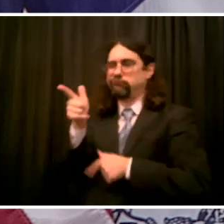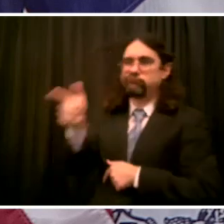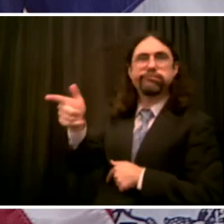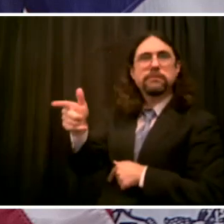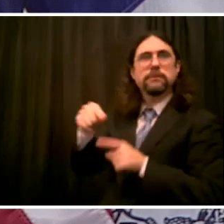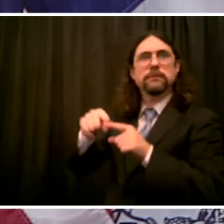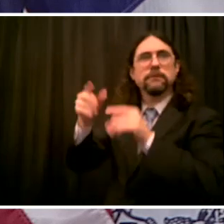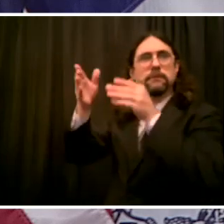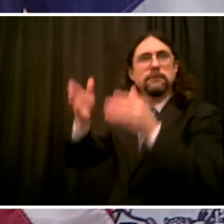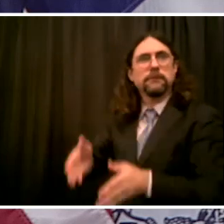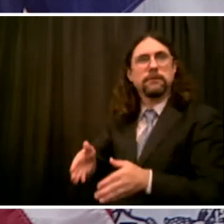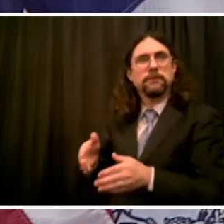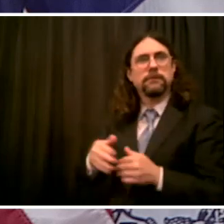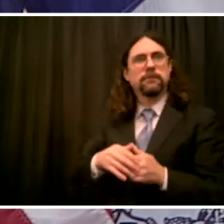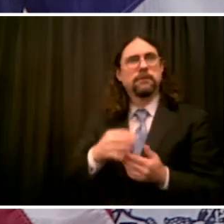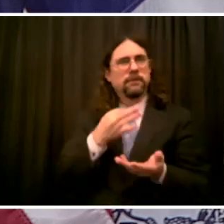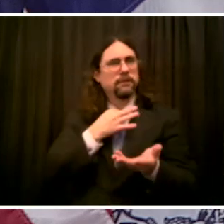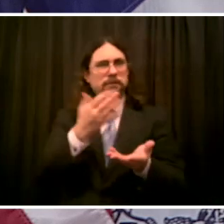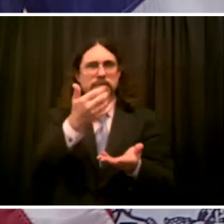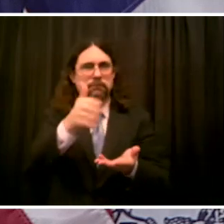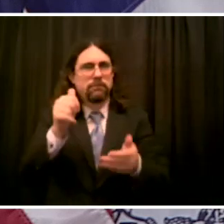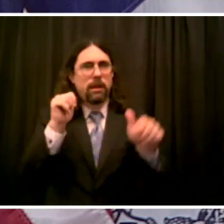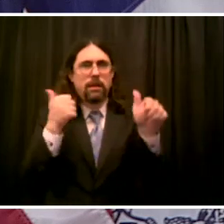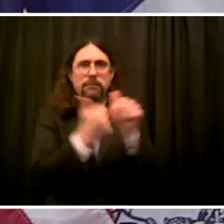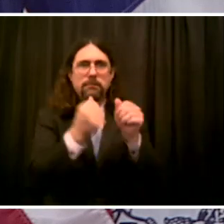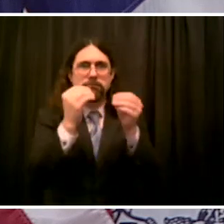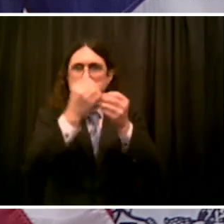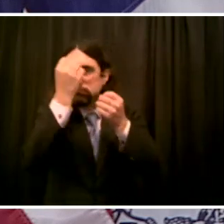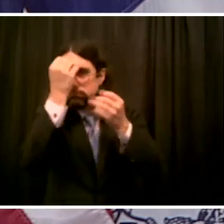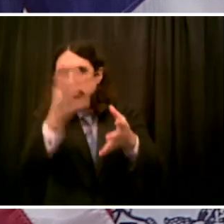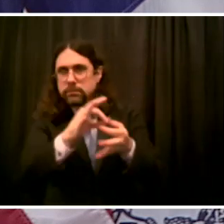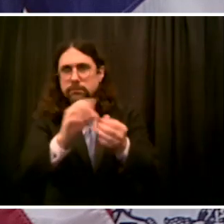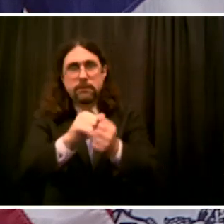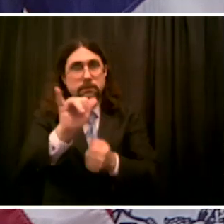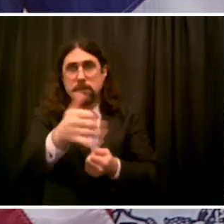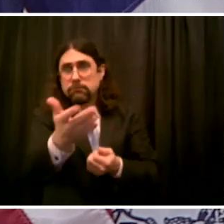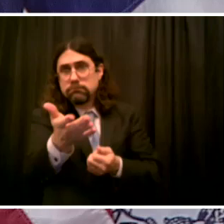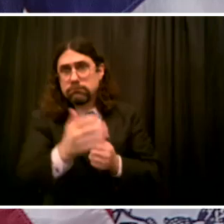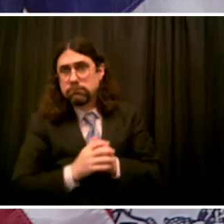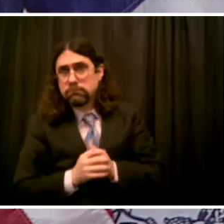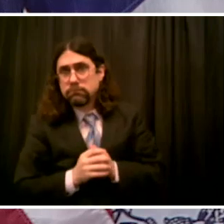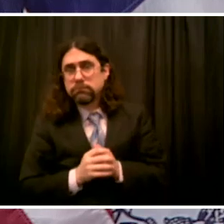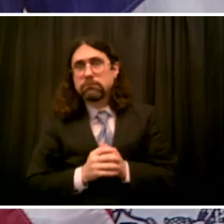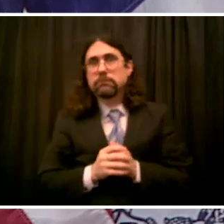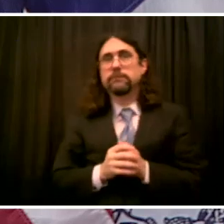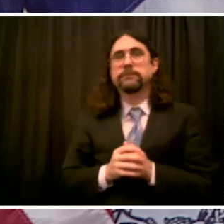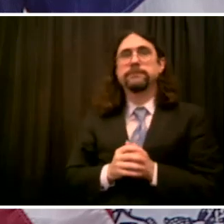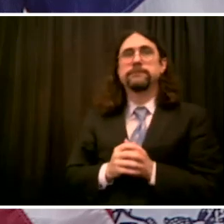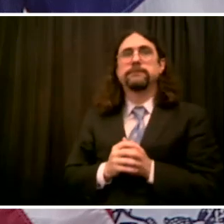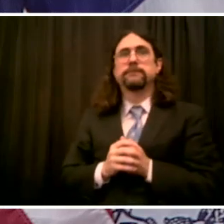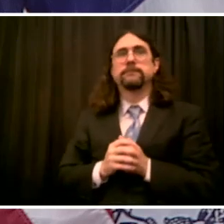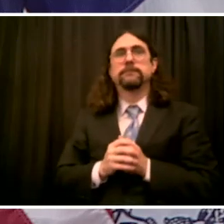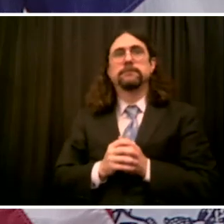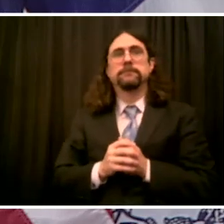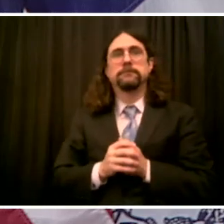ISLAN.D A SPOKESPERSON FOR NASSAU TOLD US TO ASK THE NYPD P.D. AUTBO